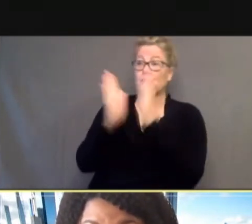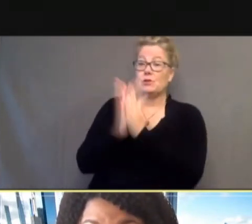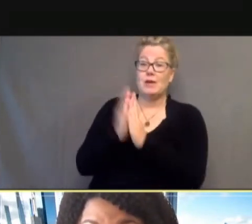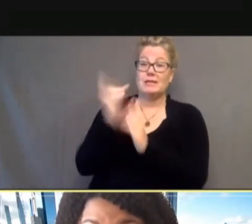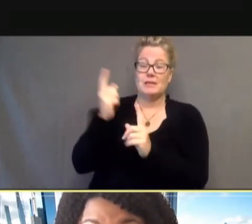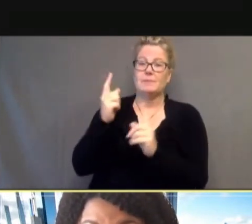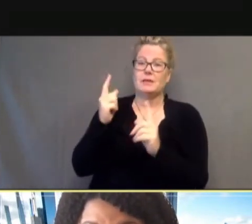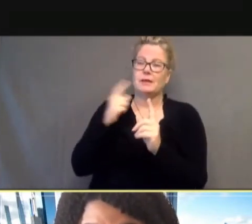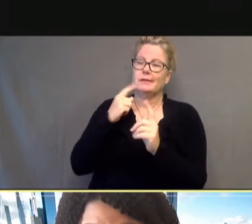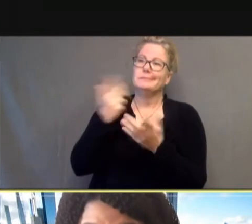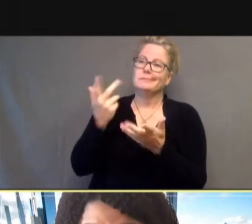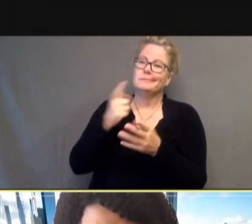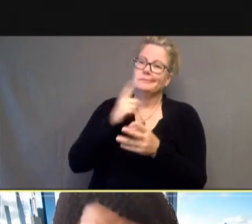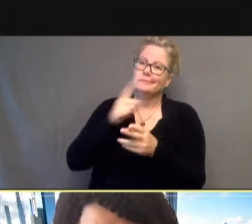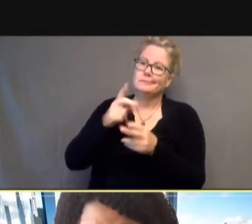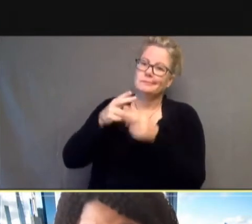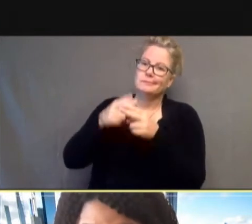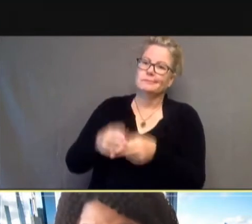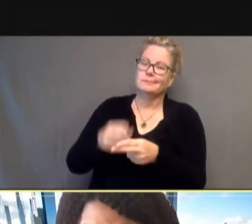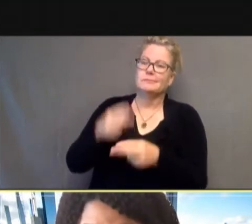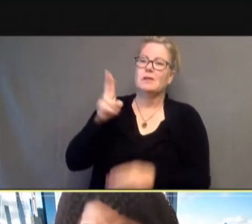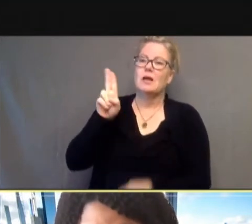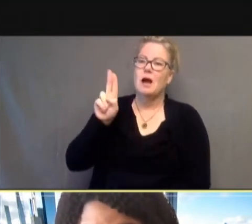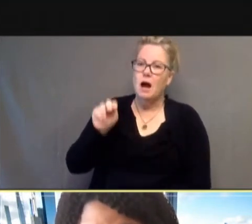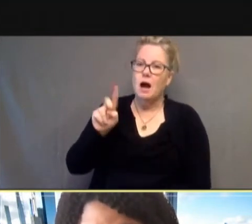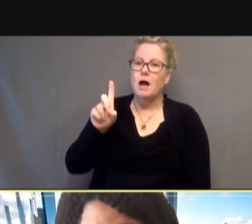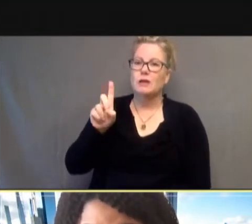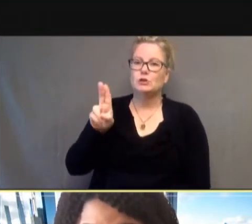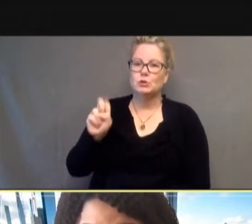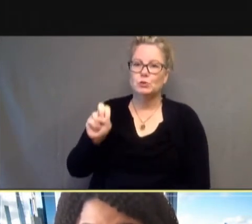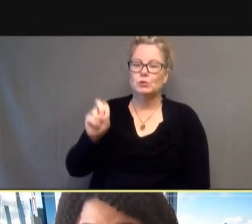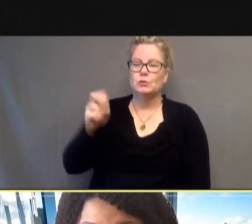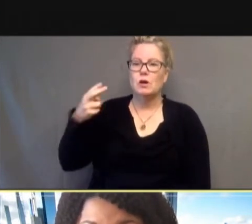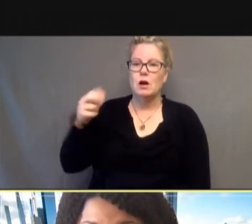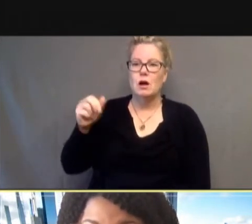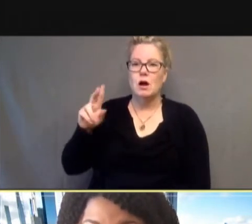just don't have the resources to implement the requested accommodations. If what the